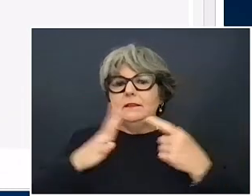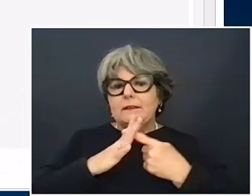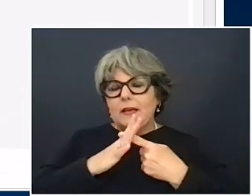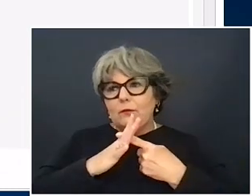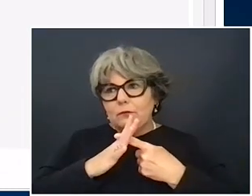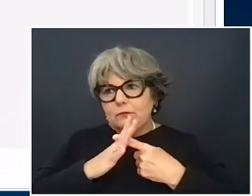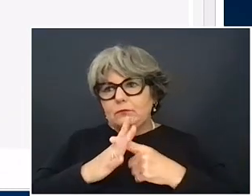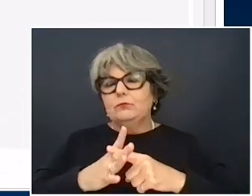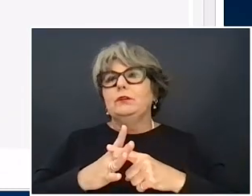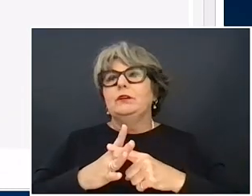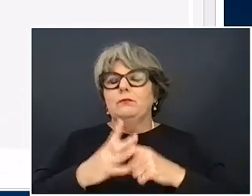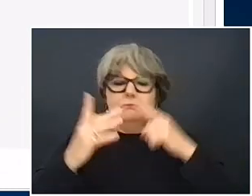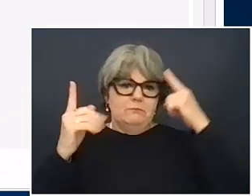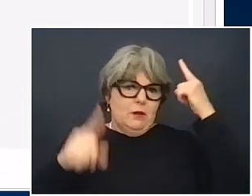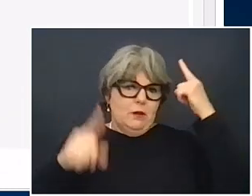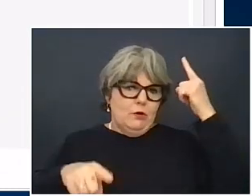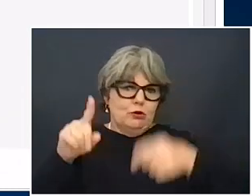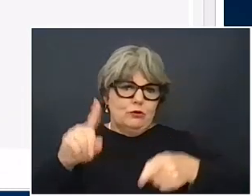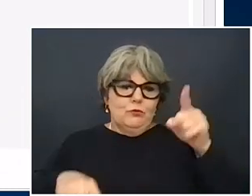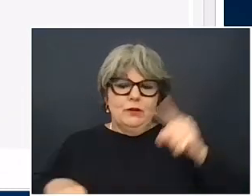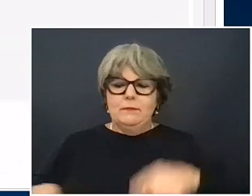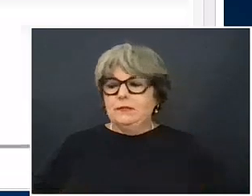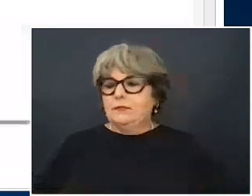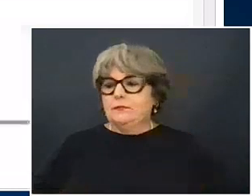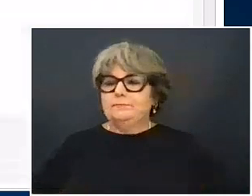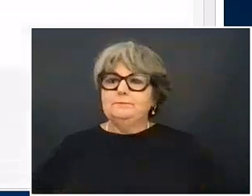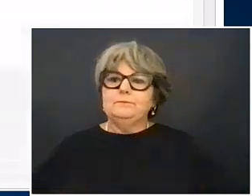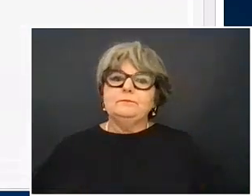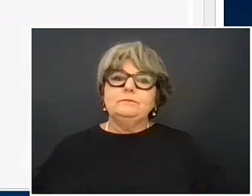agreements. But then we can move to page